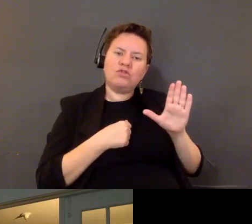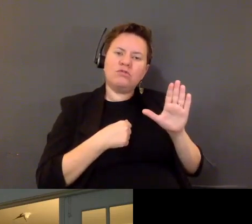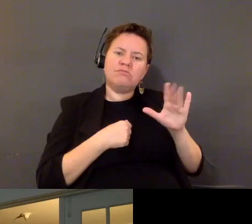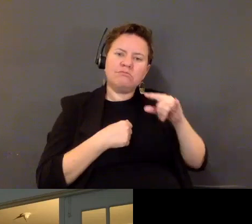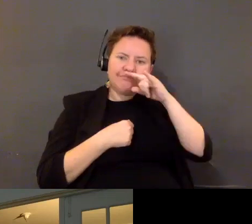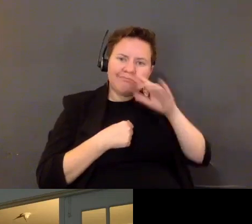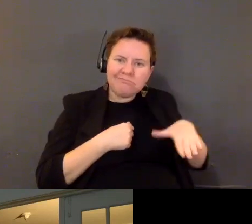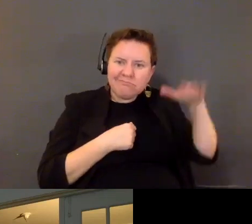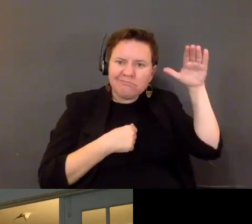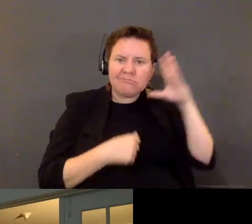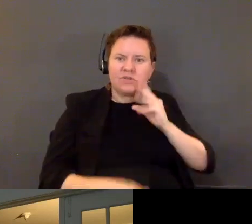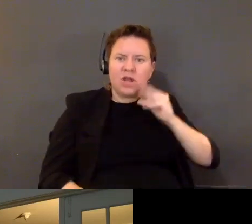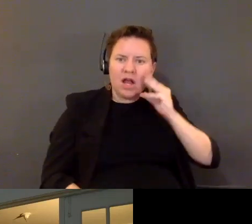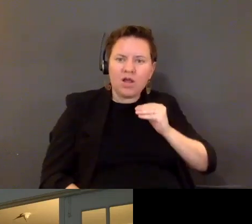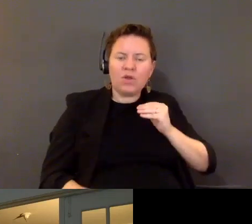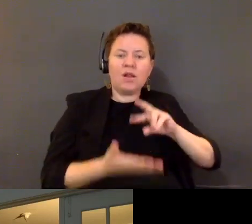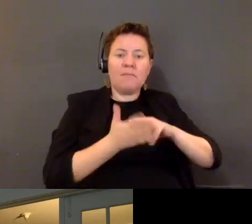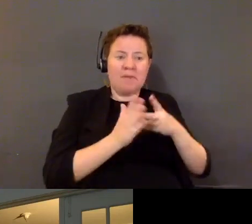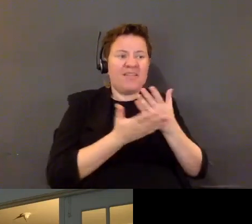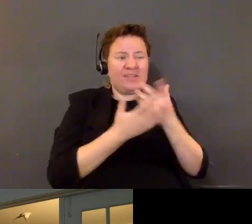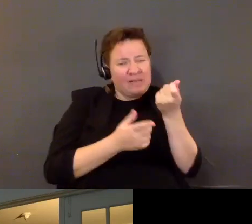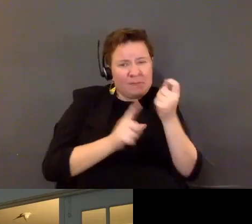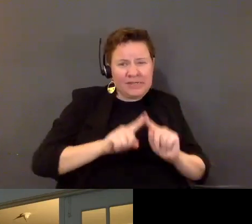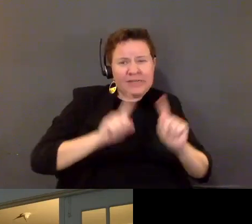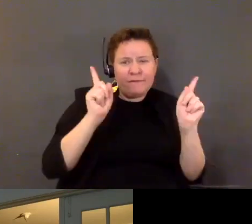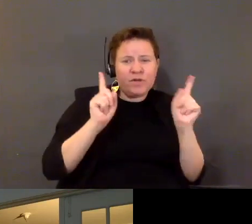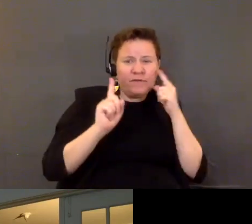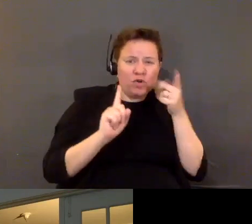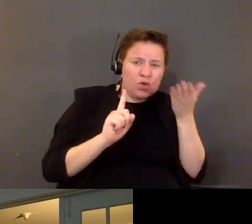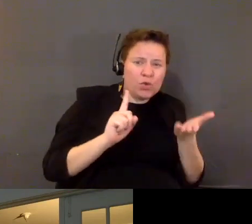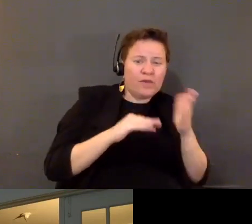um meant that things were a little different for you than they might have been if you'd been born